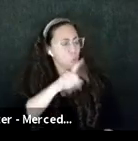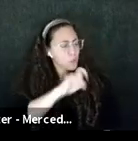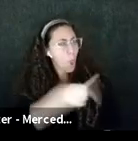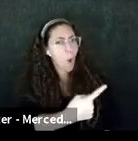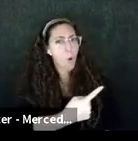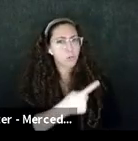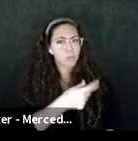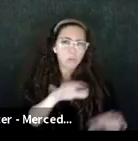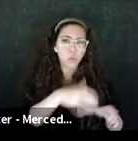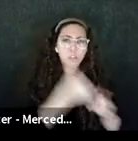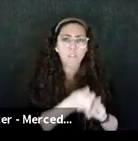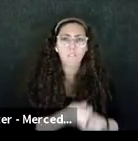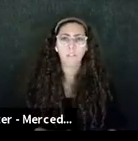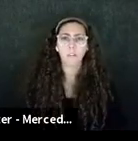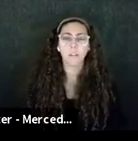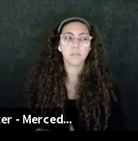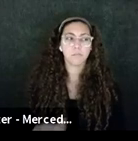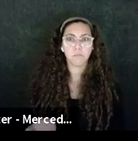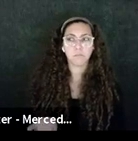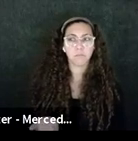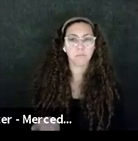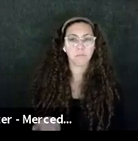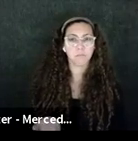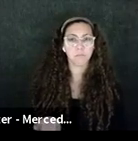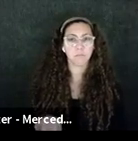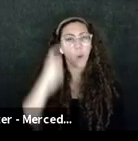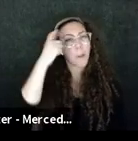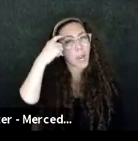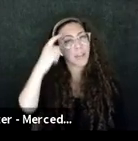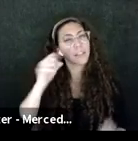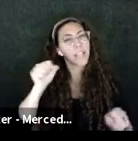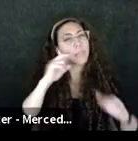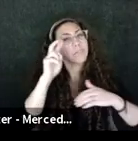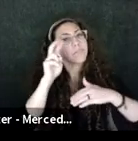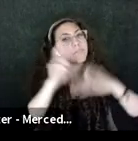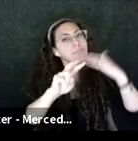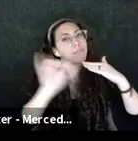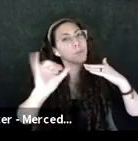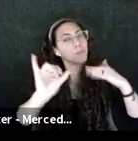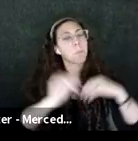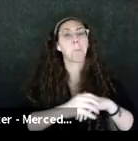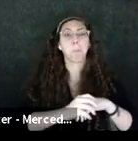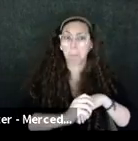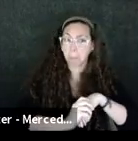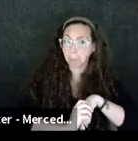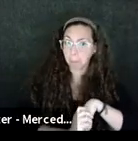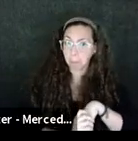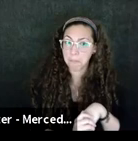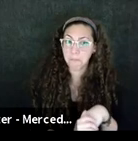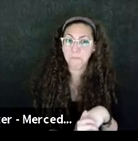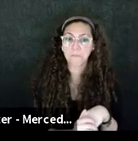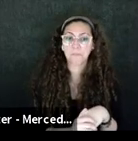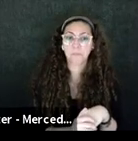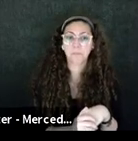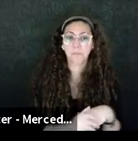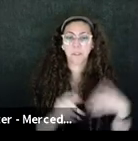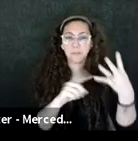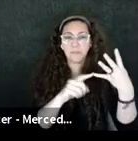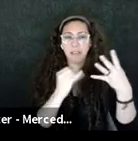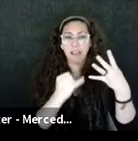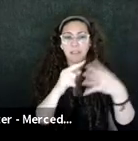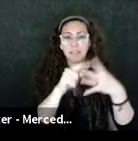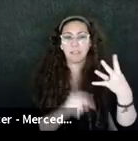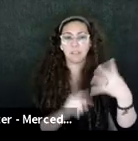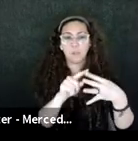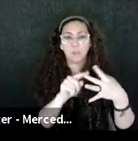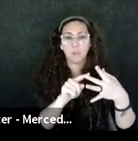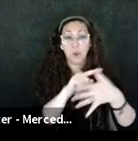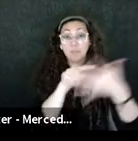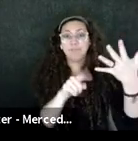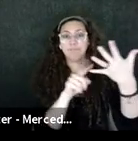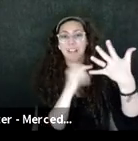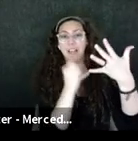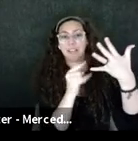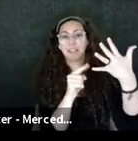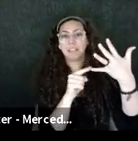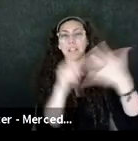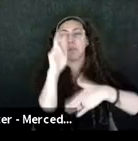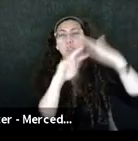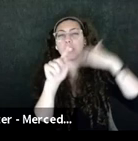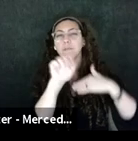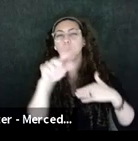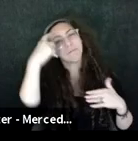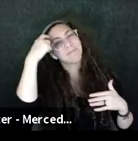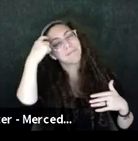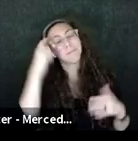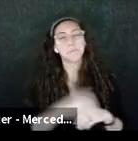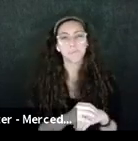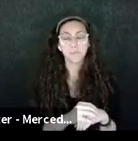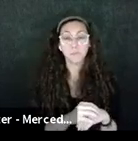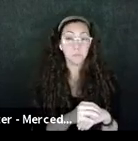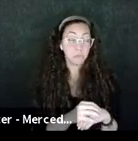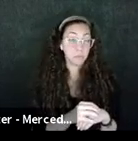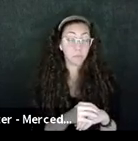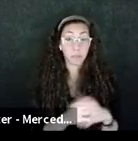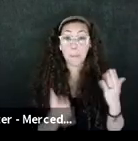Jason Williams: And then our brain is a predictive tool. This is really interesting, too. So anytime we interact with someone. Our brains are creating that experience based on previous experiences. So unfortunately, if you're the best. Professor on campus.